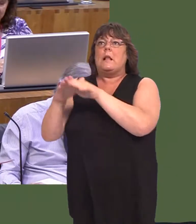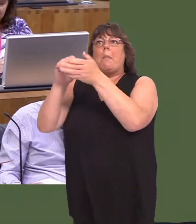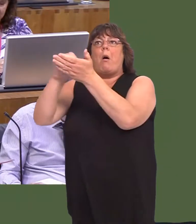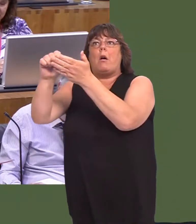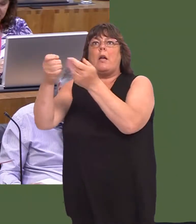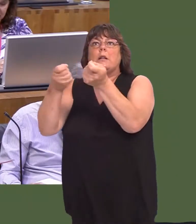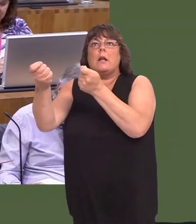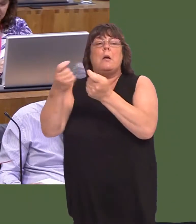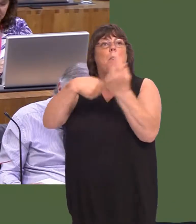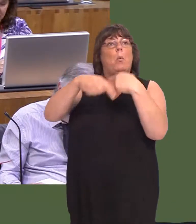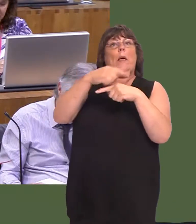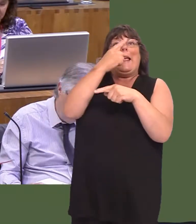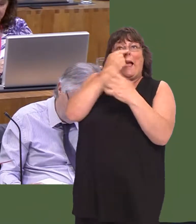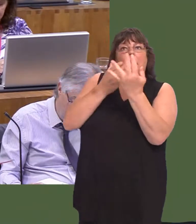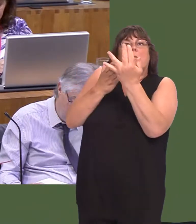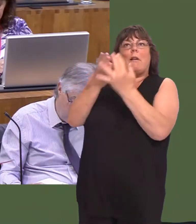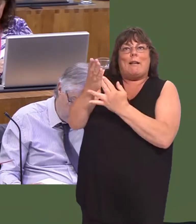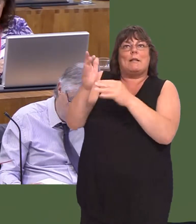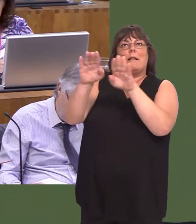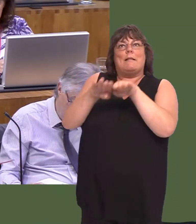Carwyn Jones: Whatís important for Airbusóand there are two issues for Airbusófirst of